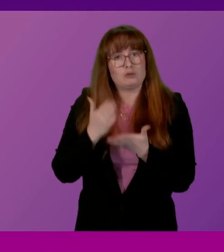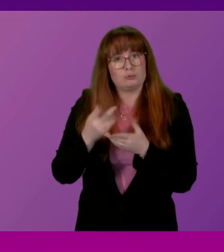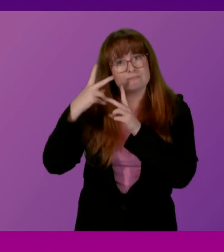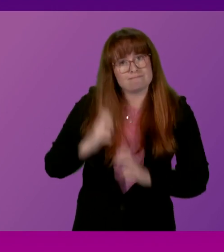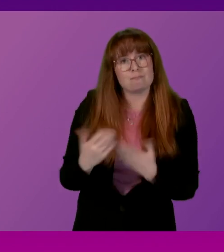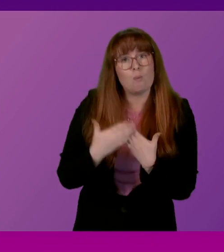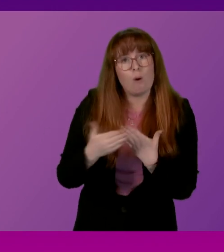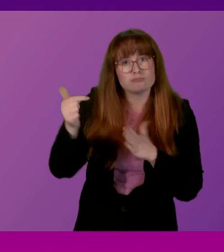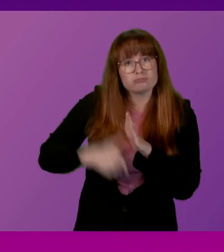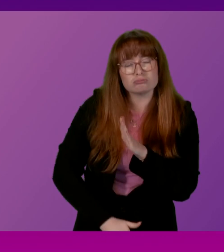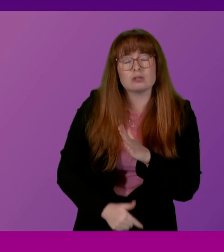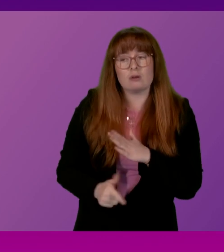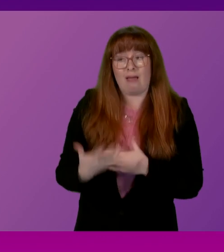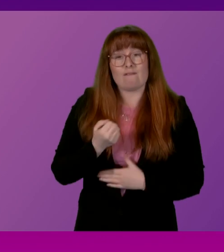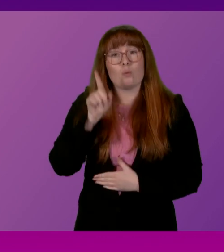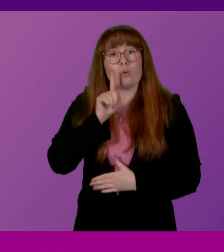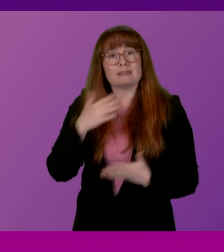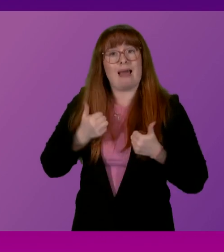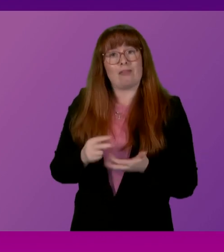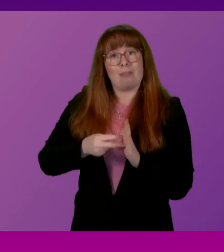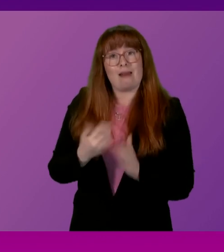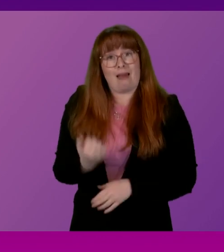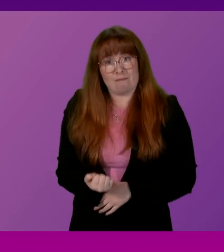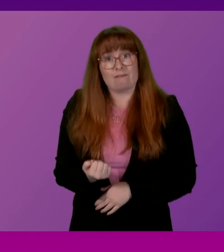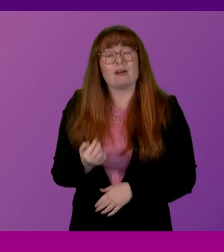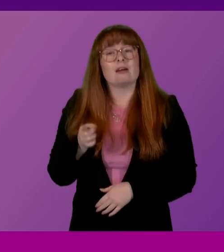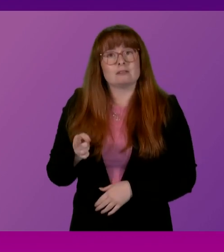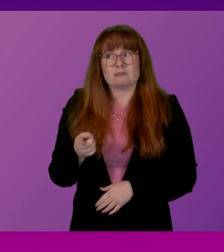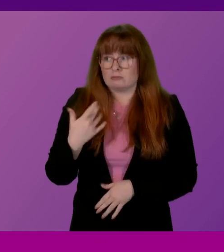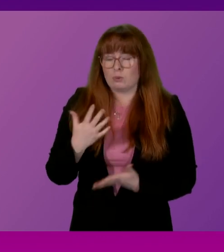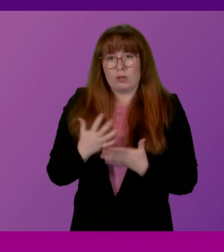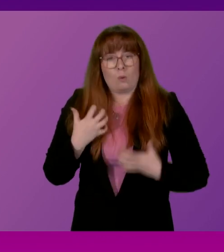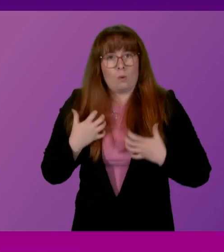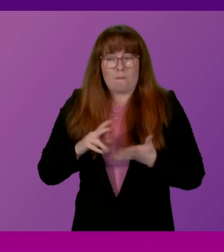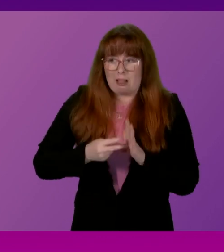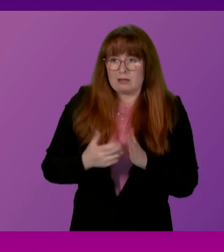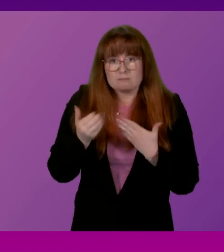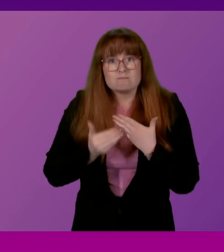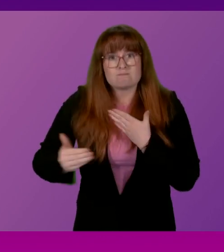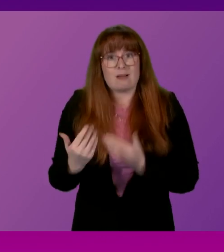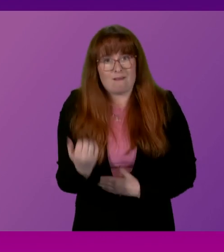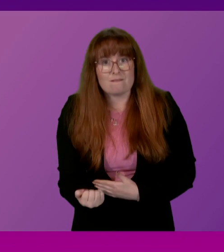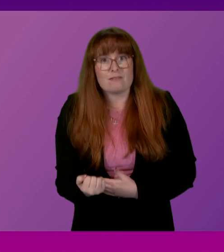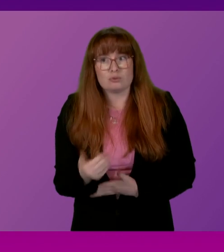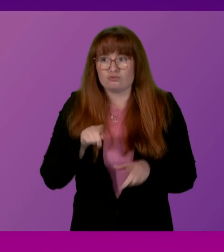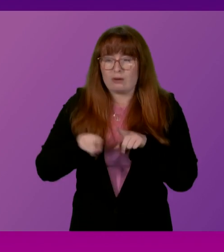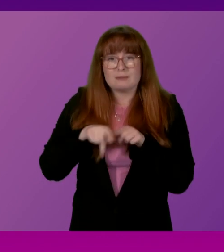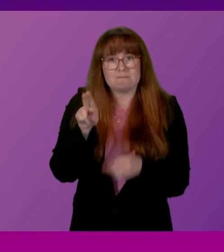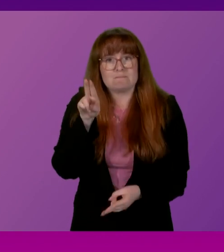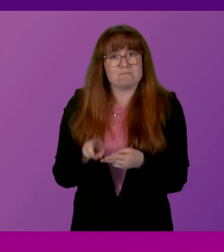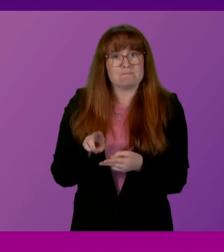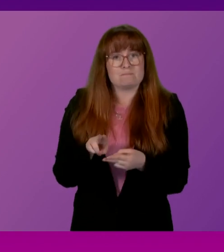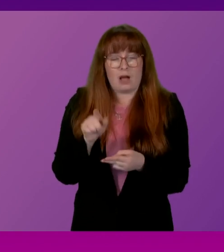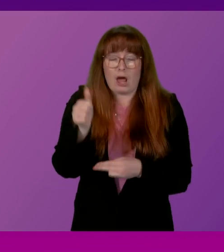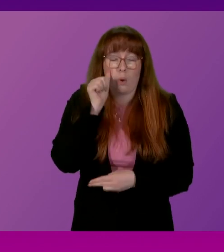We have a women’s health plan and have ambitious plans to reduce the far-too-long time taken